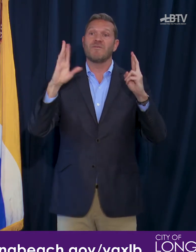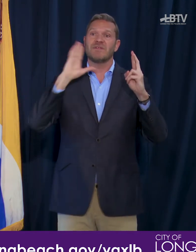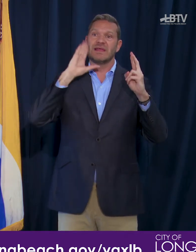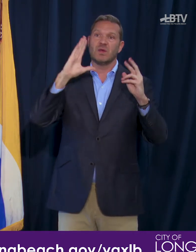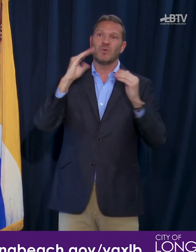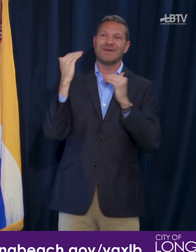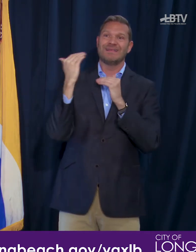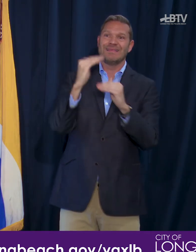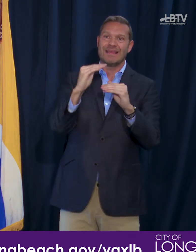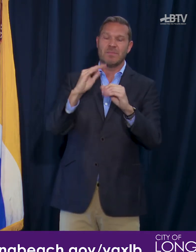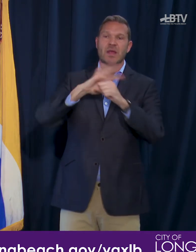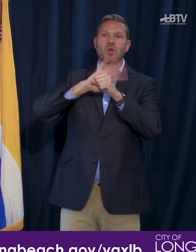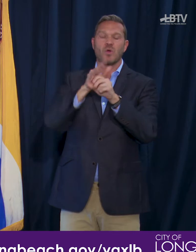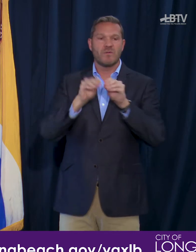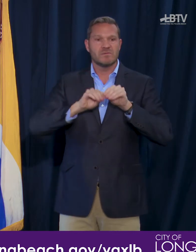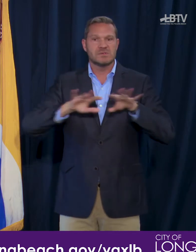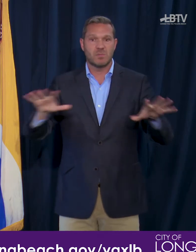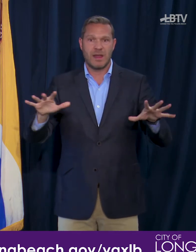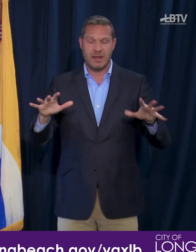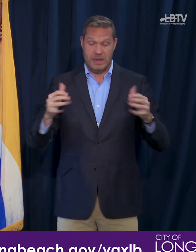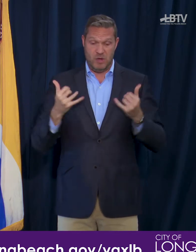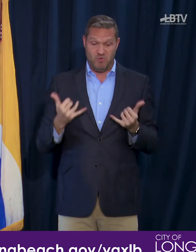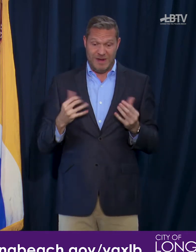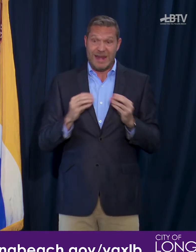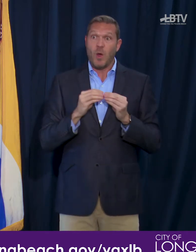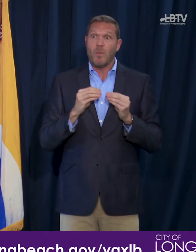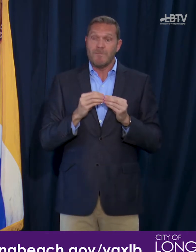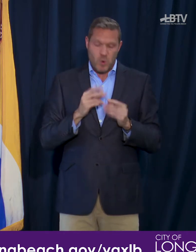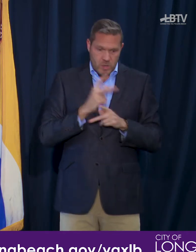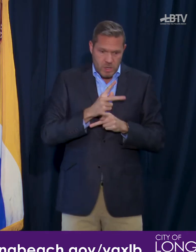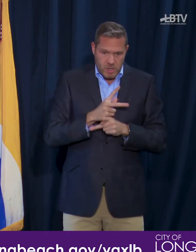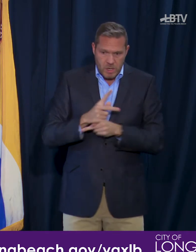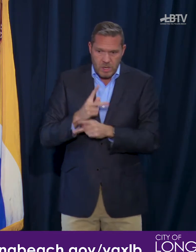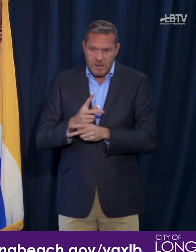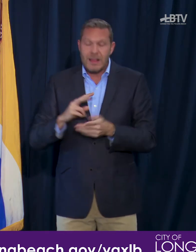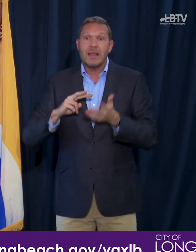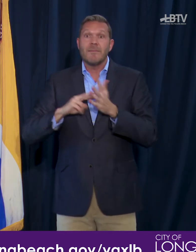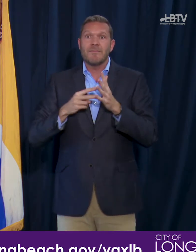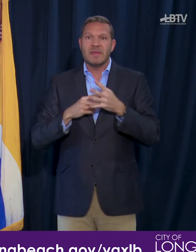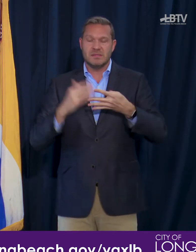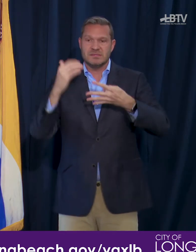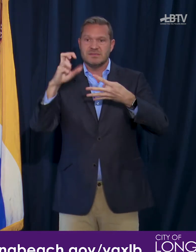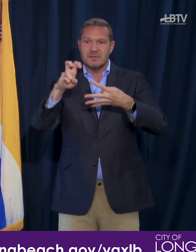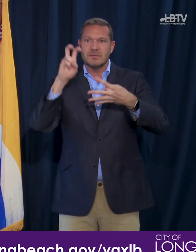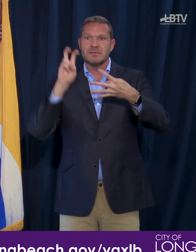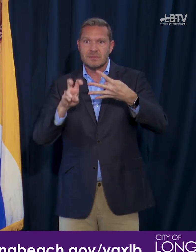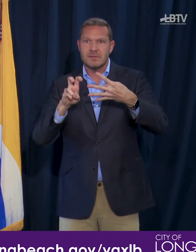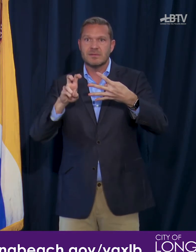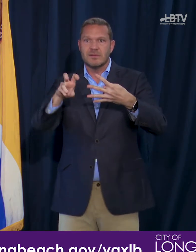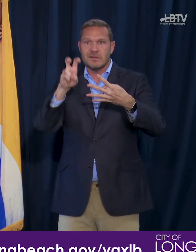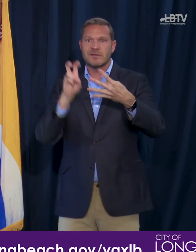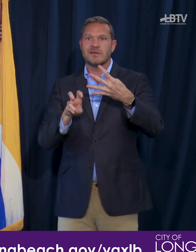and the more cautious we are now the more quickly we'll be able to get into the less restrictive tiers and open more broadly in the future.